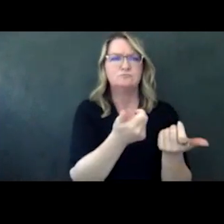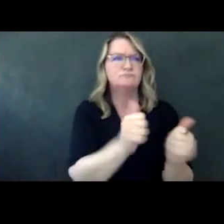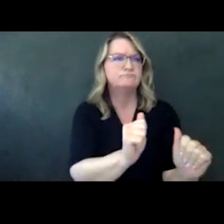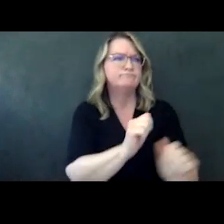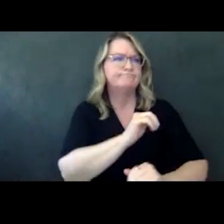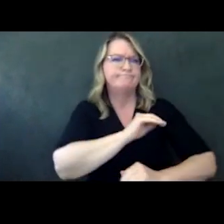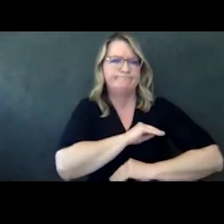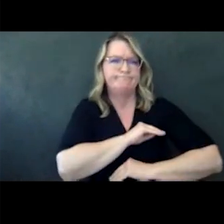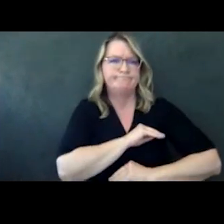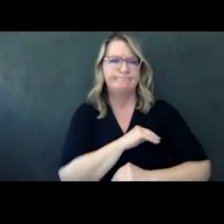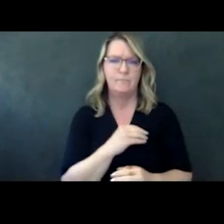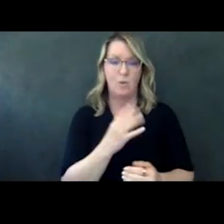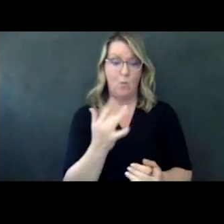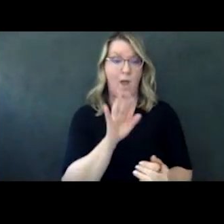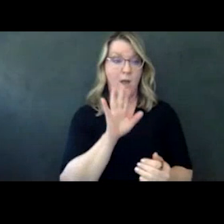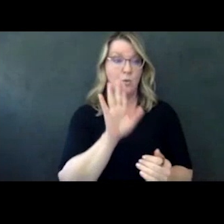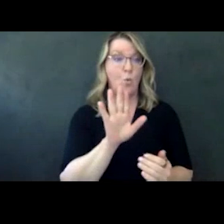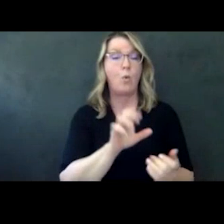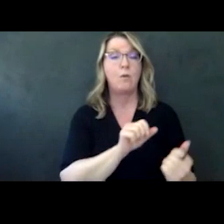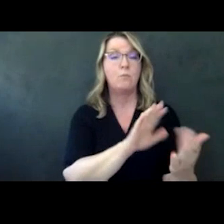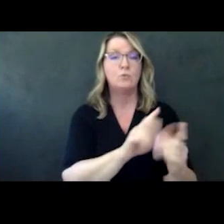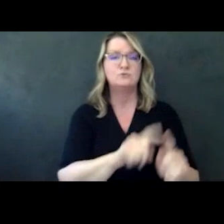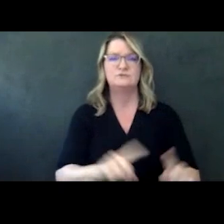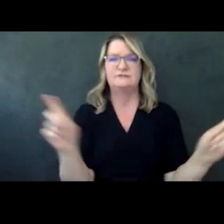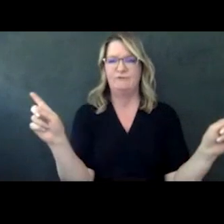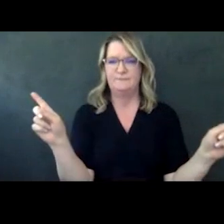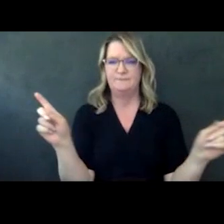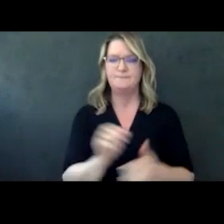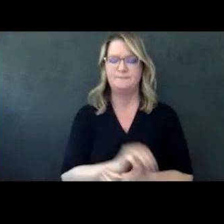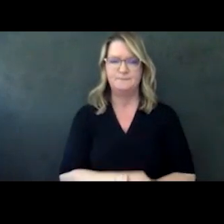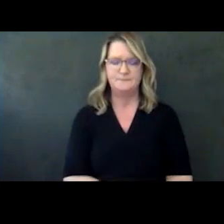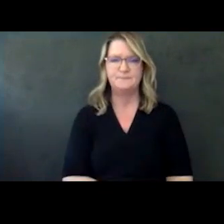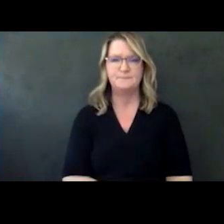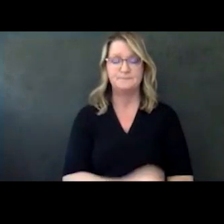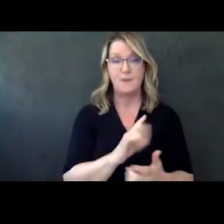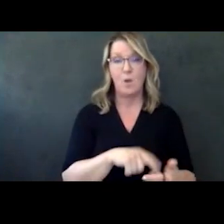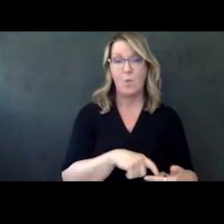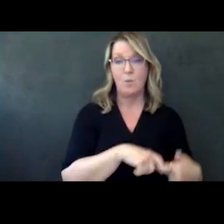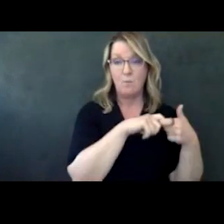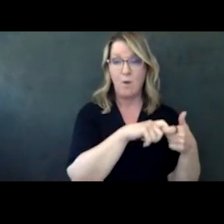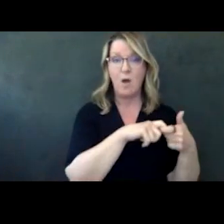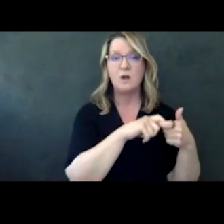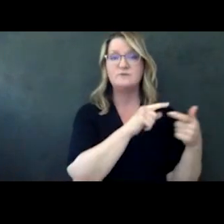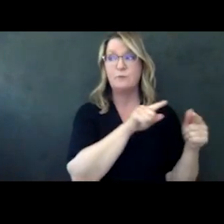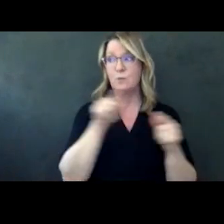And what makes your approach different? I'm going to pause for a few seconds. Again, if you need